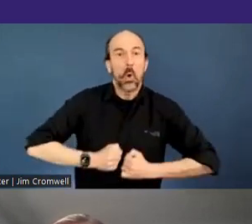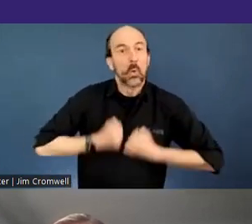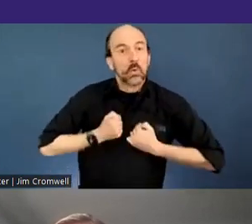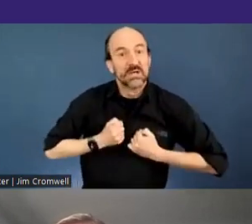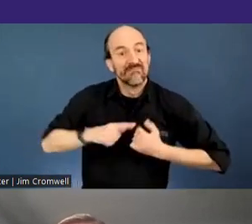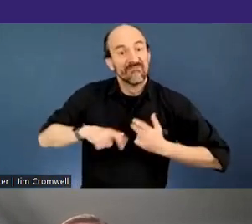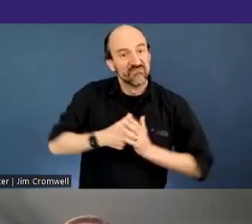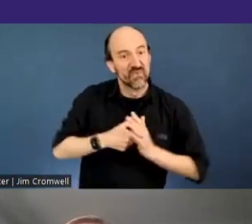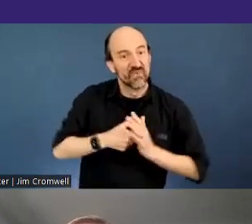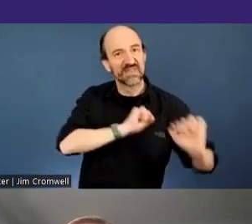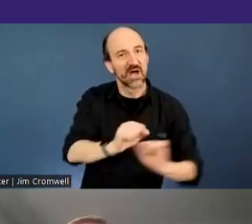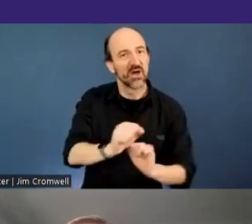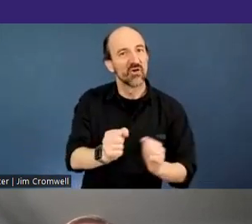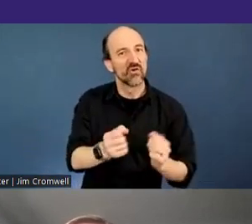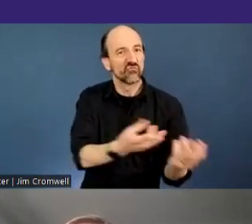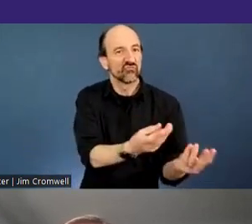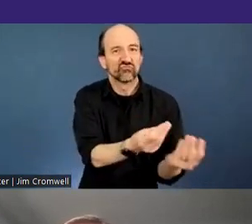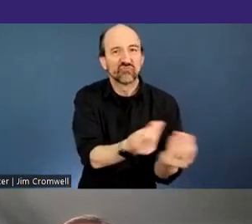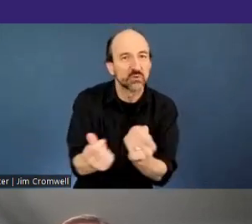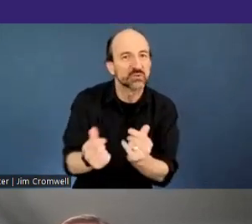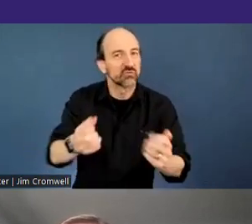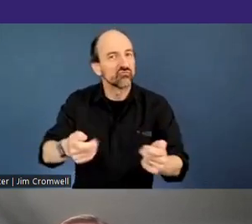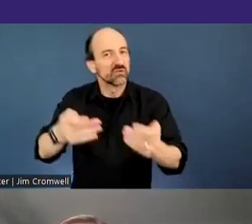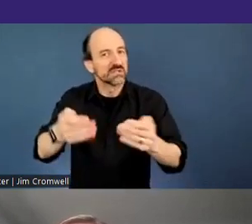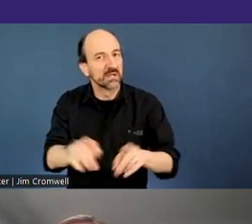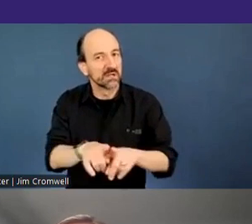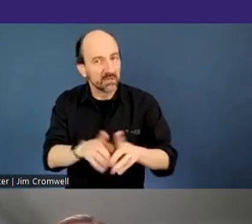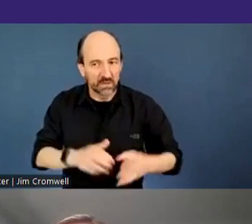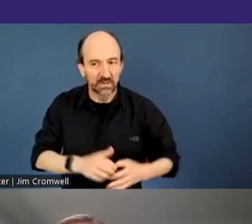So when they are formulised into an efficient organisation